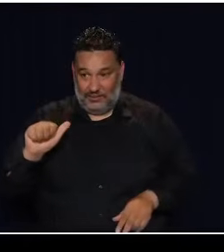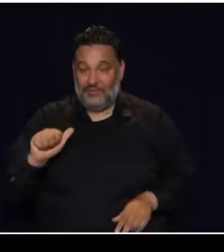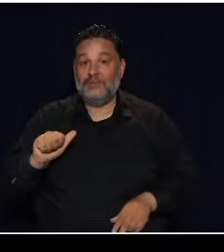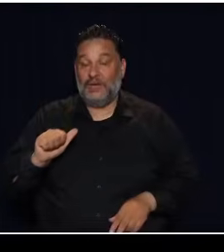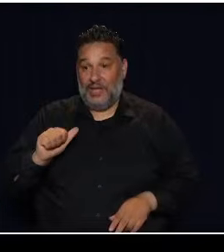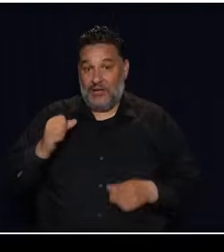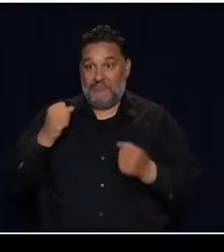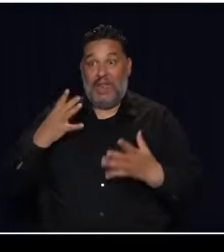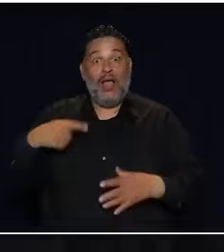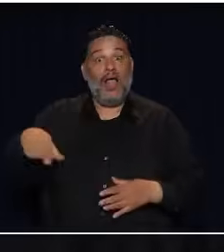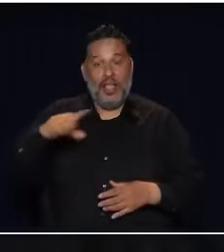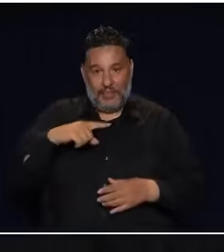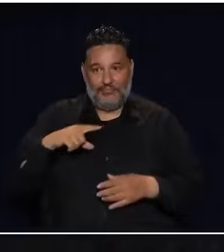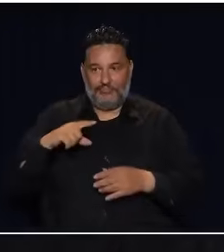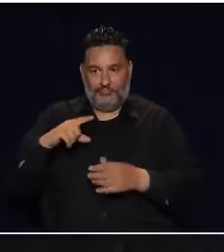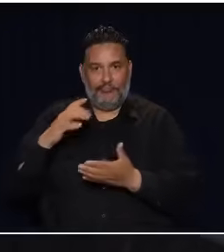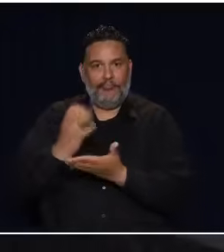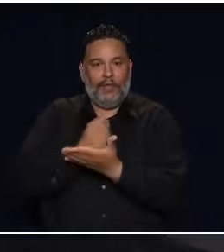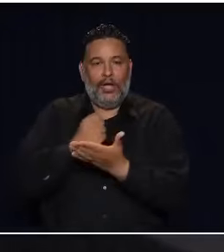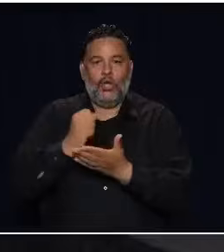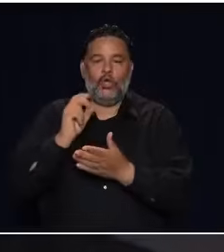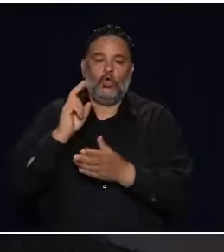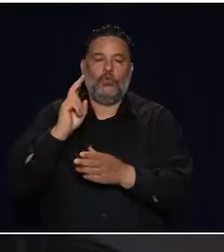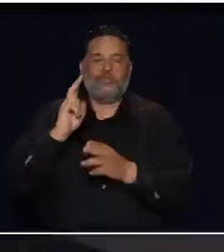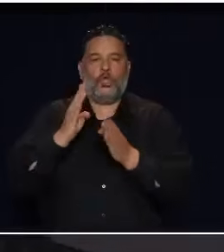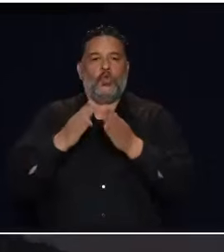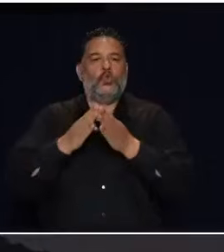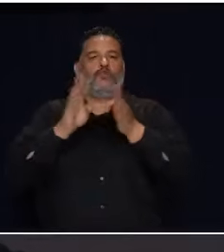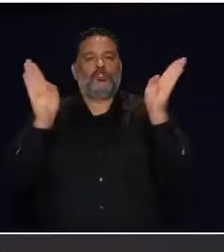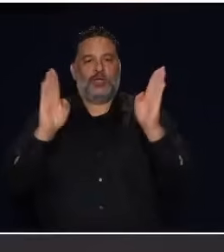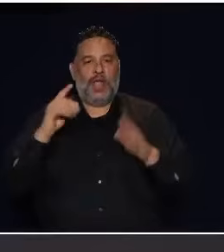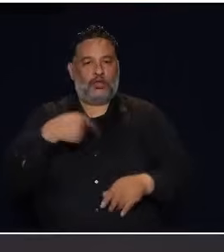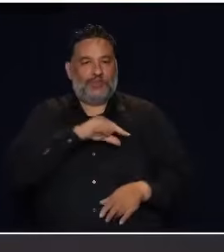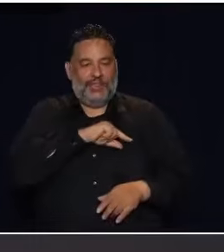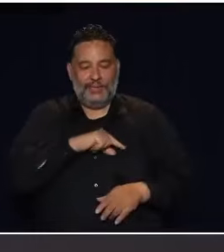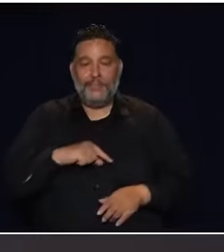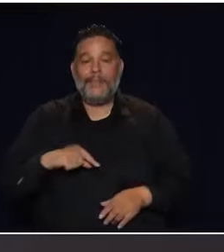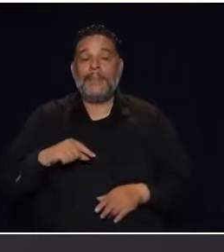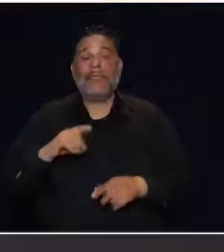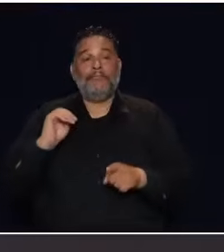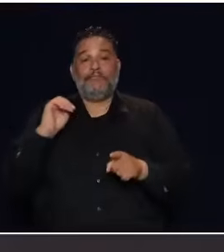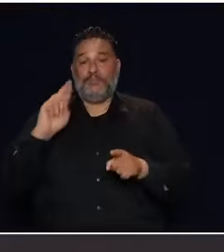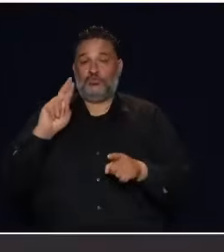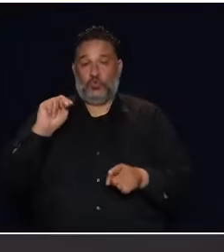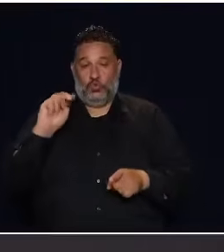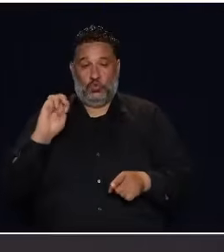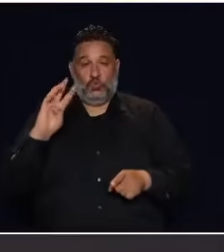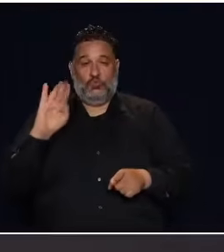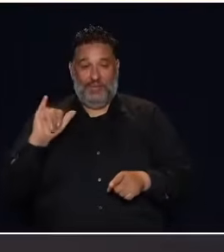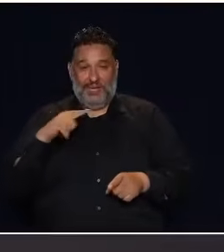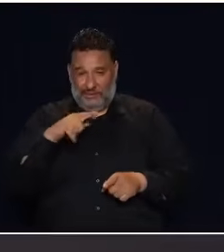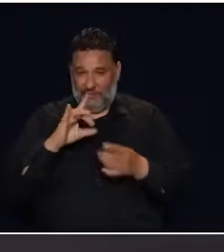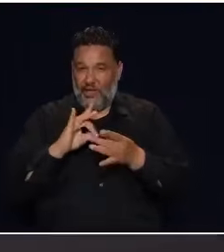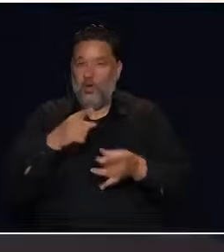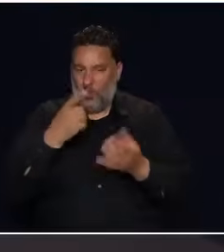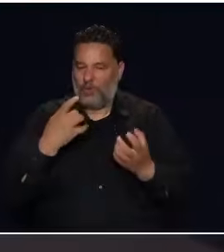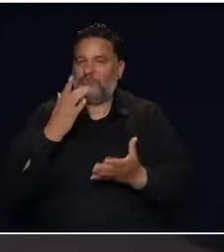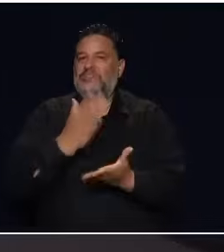WE HAVE MORE THAN 100,000 STUDENTS ENROLLED TAKING PART